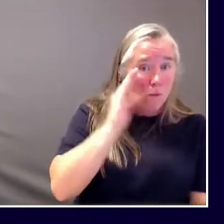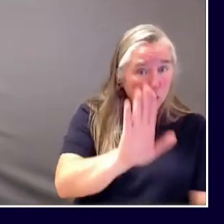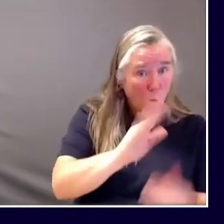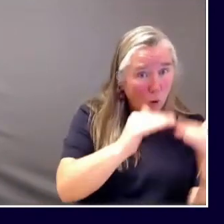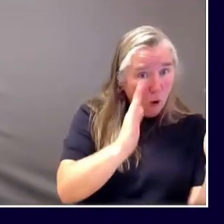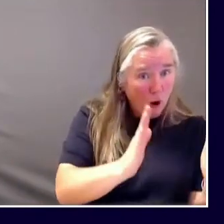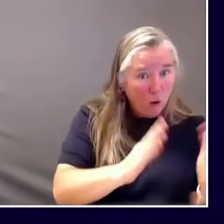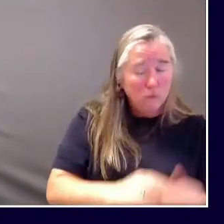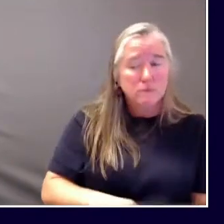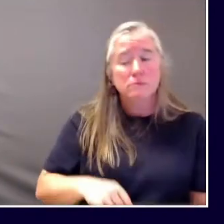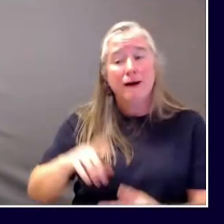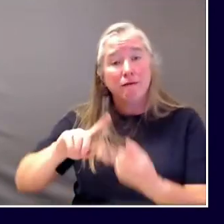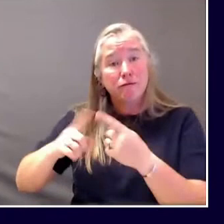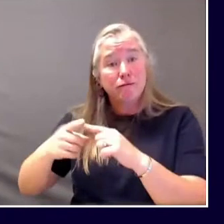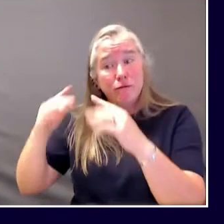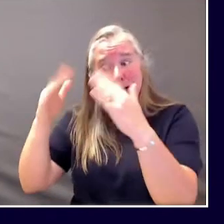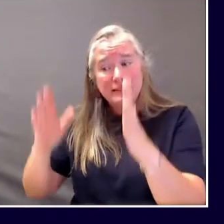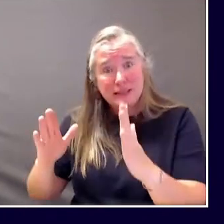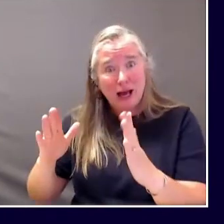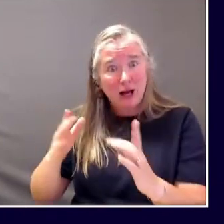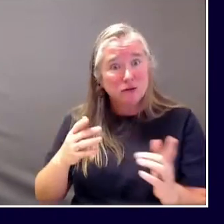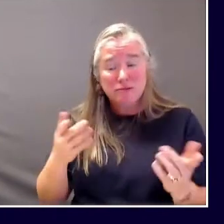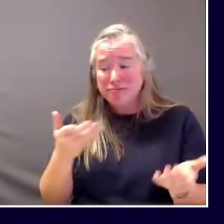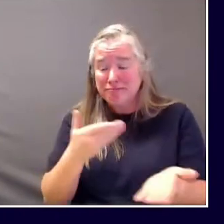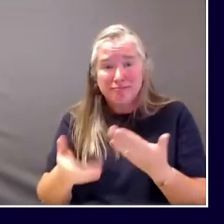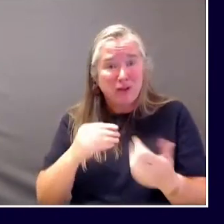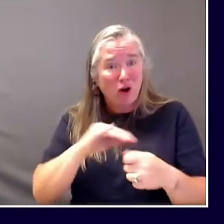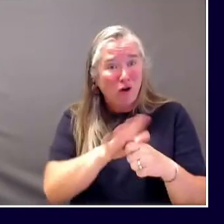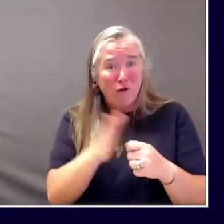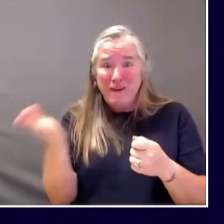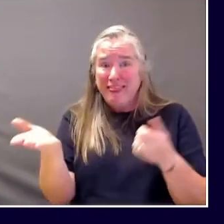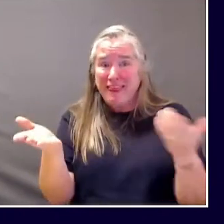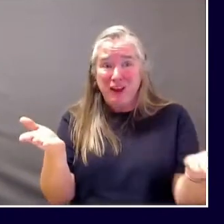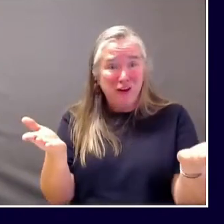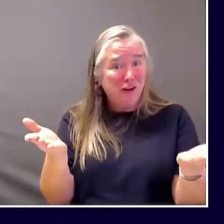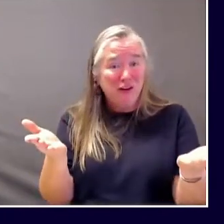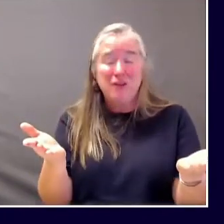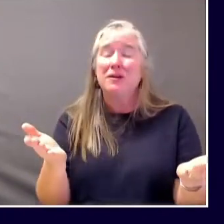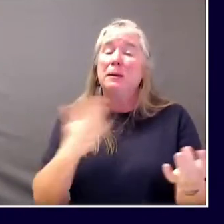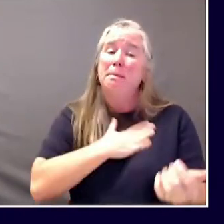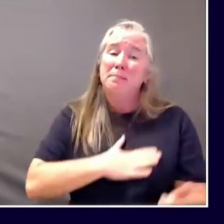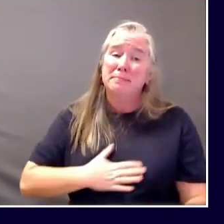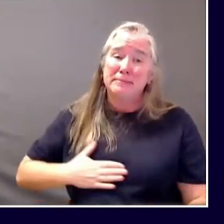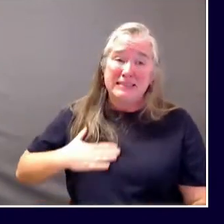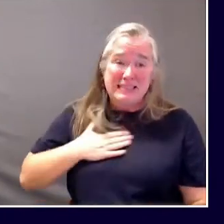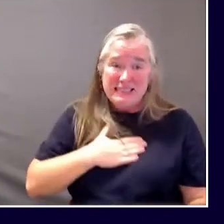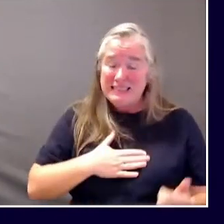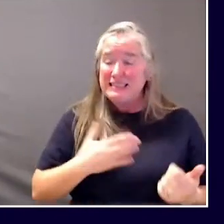with folks in because